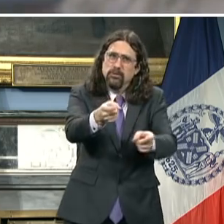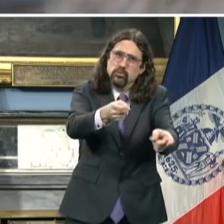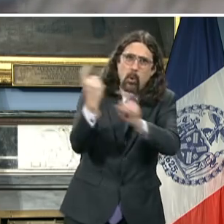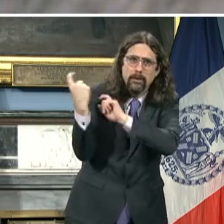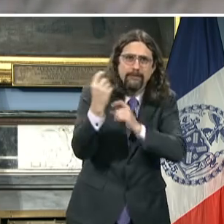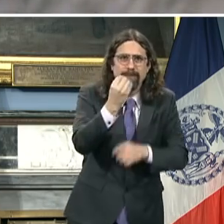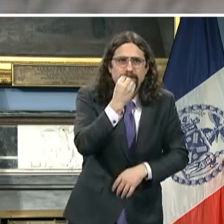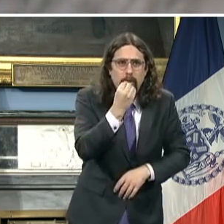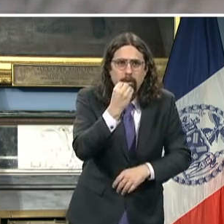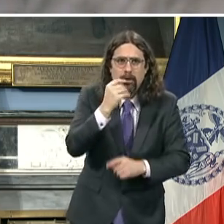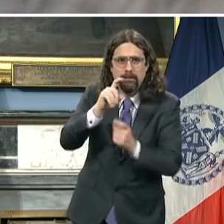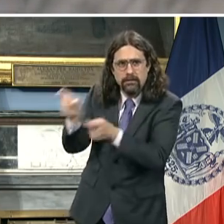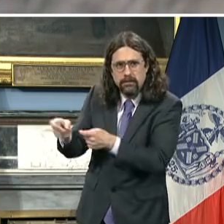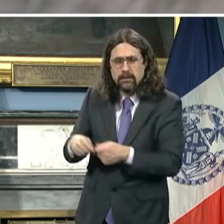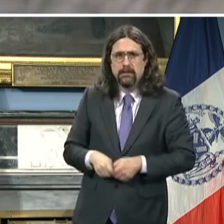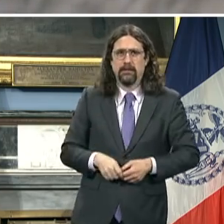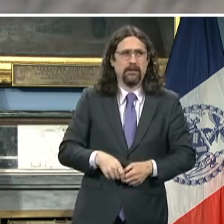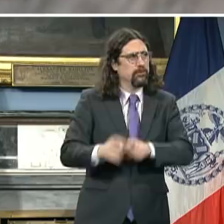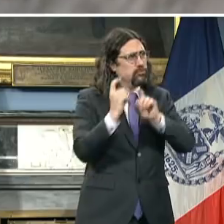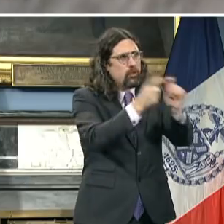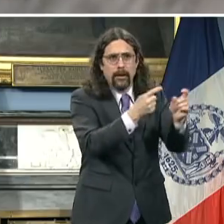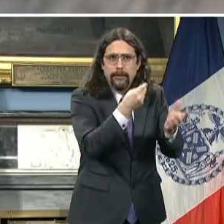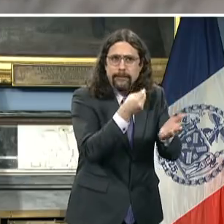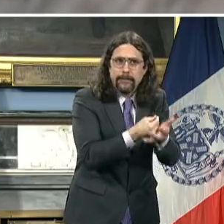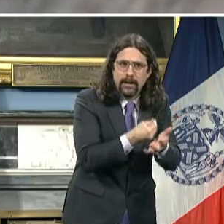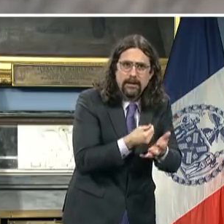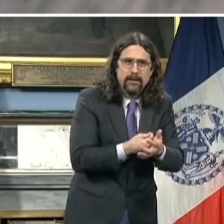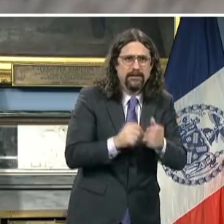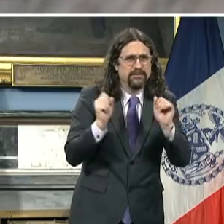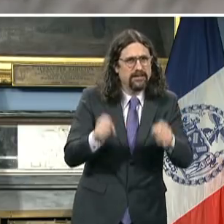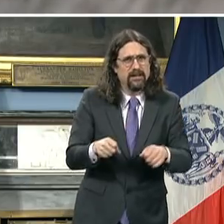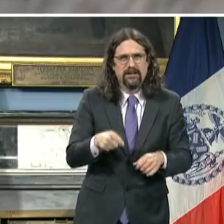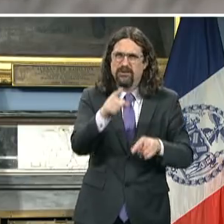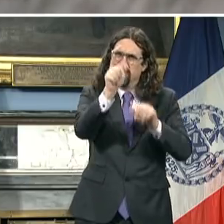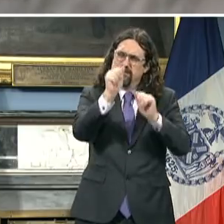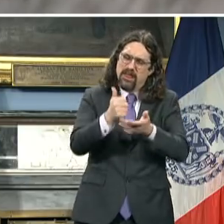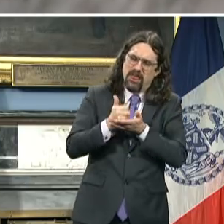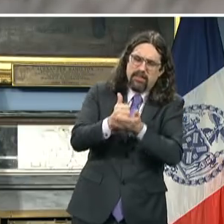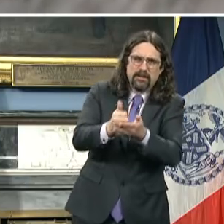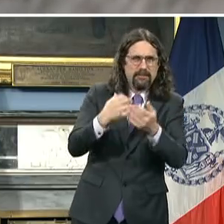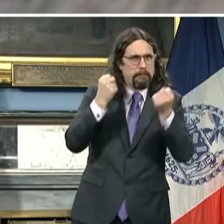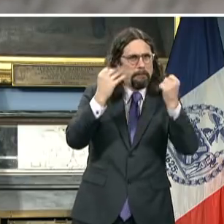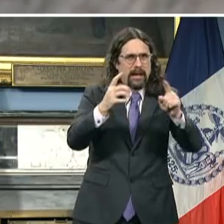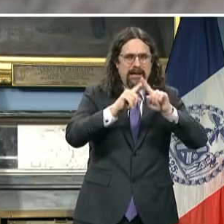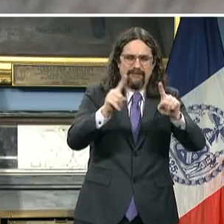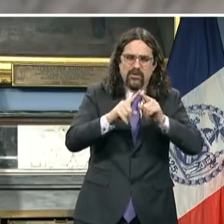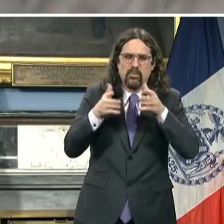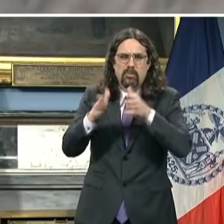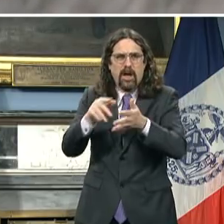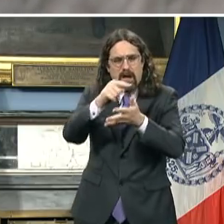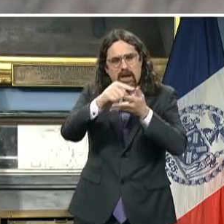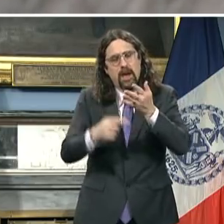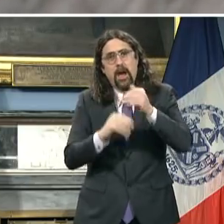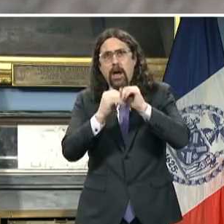DONATE FOOD TO OUR FRONT-LINE HOSPITAL WORKERS, IF WAYOU N TTO DNAOTE MONEY TO PAY FOR THE KIND OF SUPPORT THEY